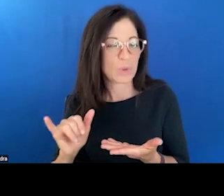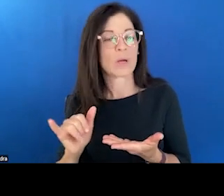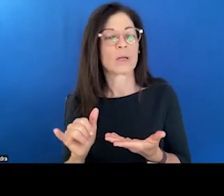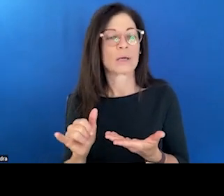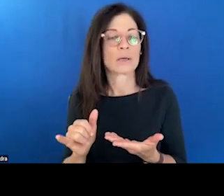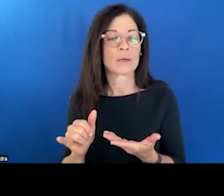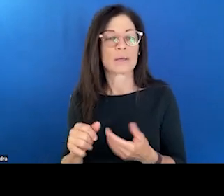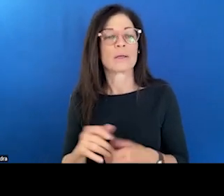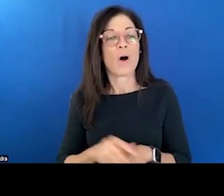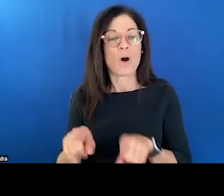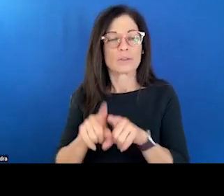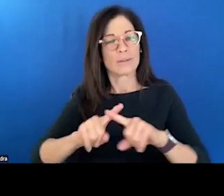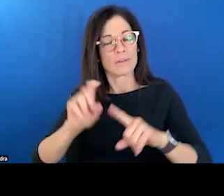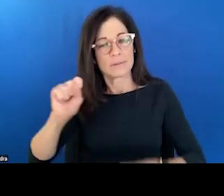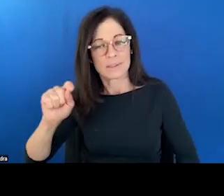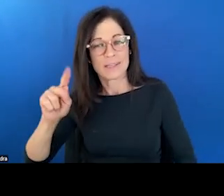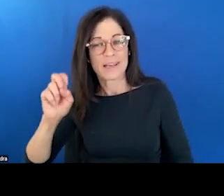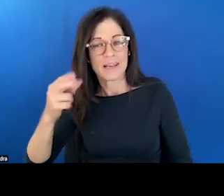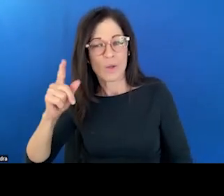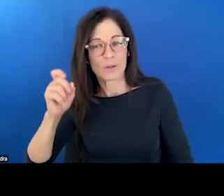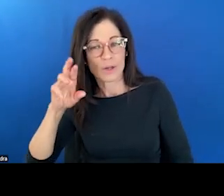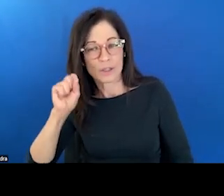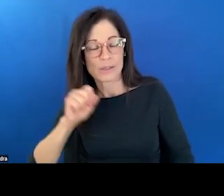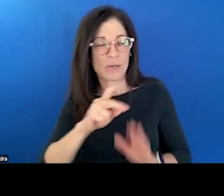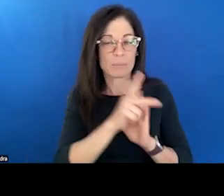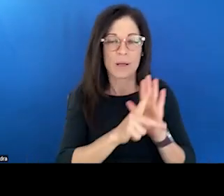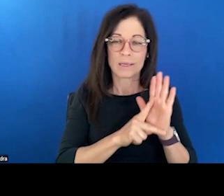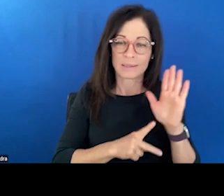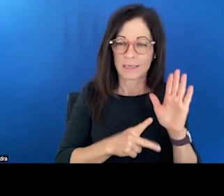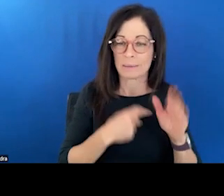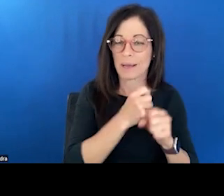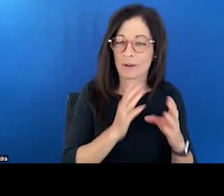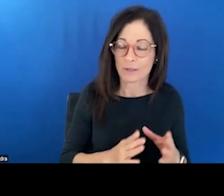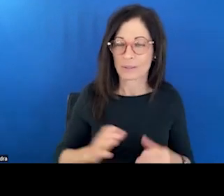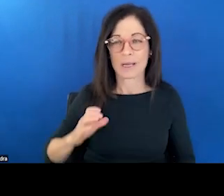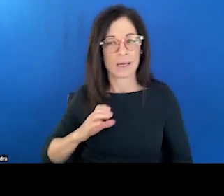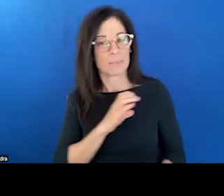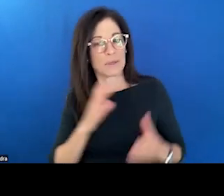AND POLICYHOLDERS AND COMMISSIONERS TO TALK ABOUT THIS BIG CHANGE